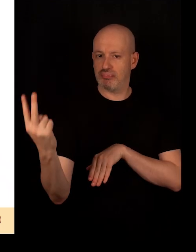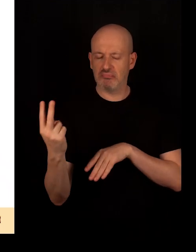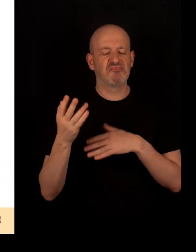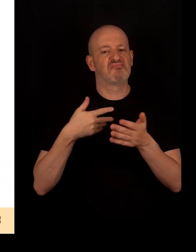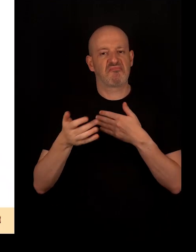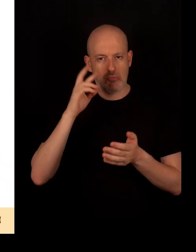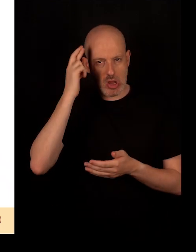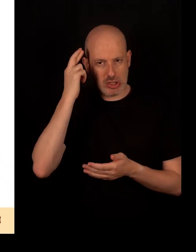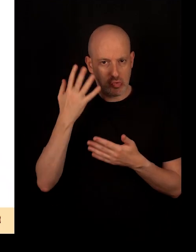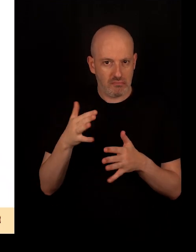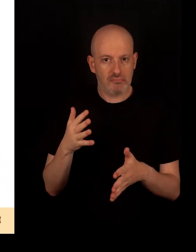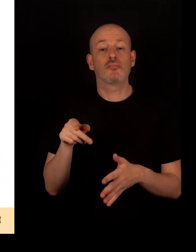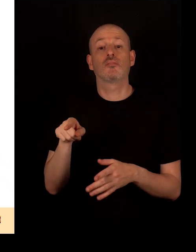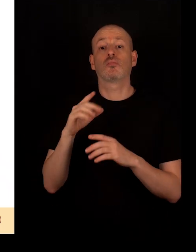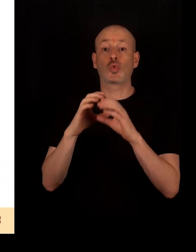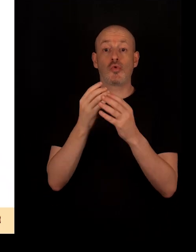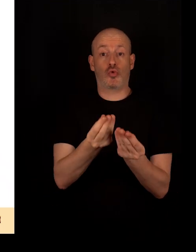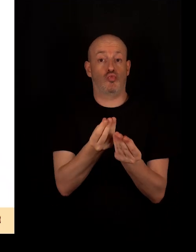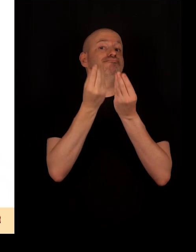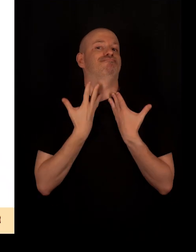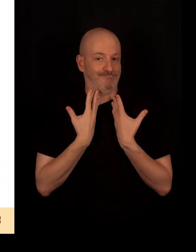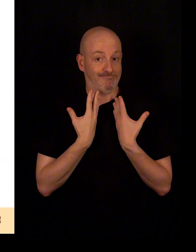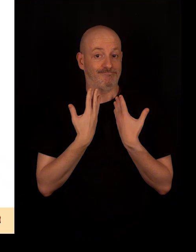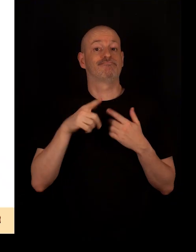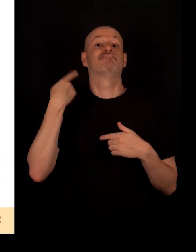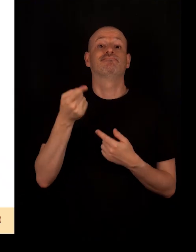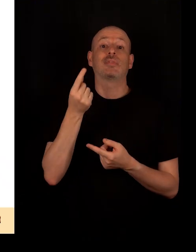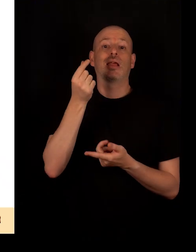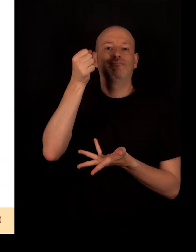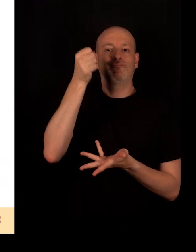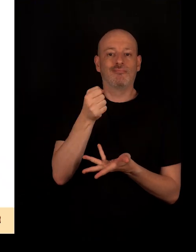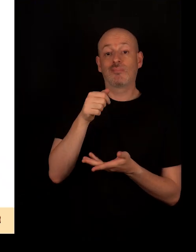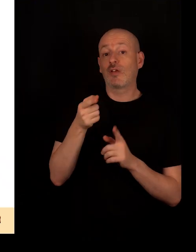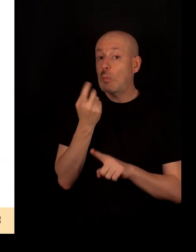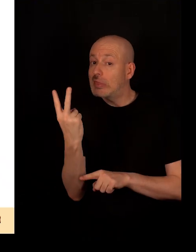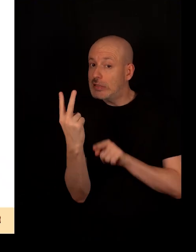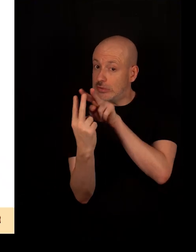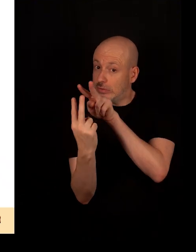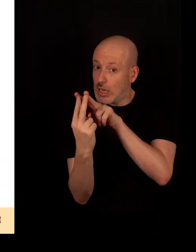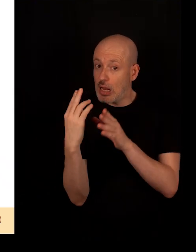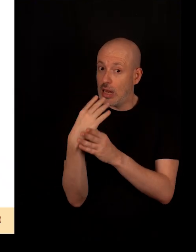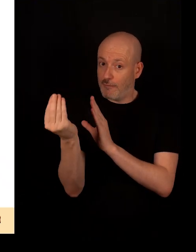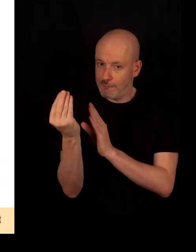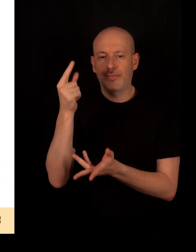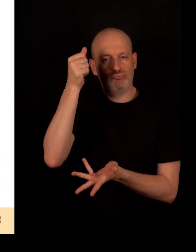for whatever reason. This should be communicated to us, and this amount for only these people will be deducted in the end.